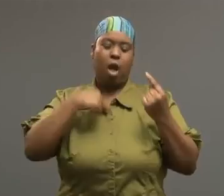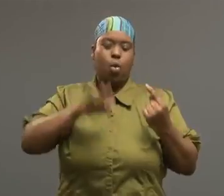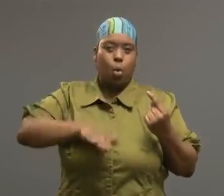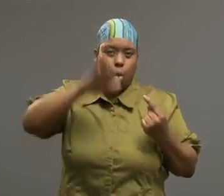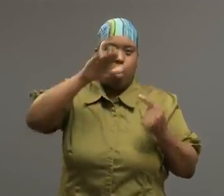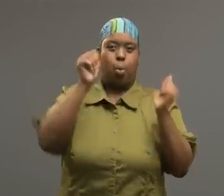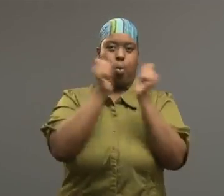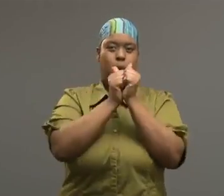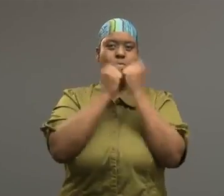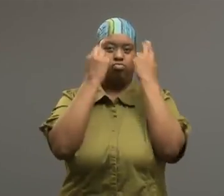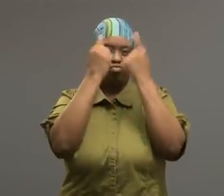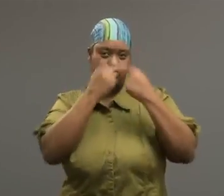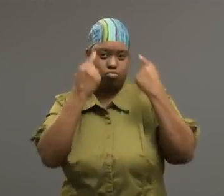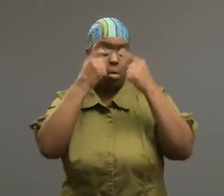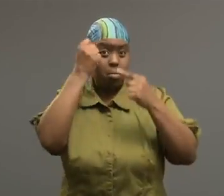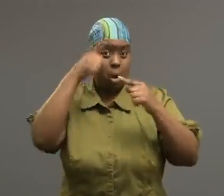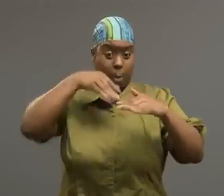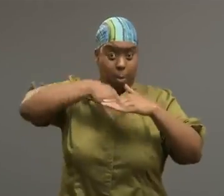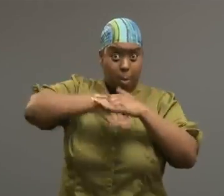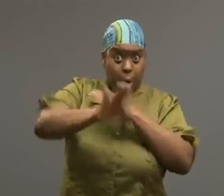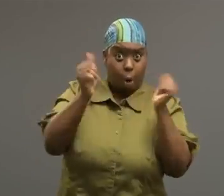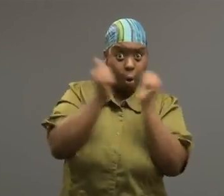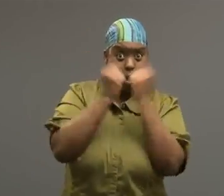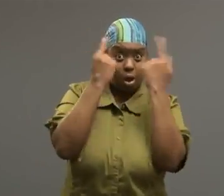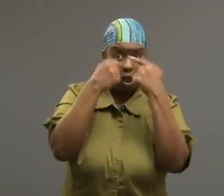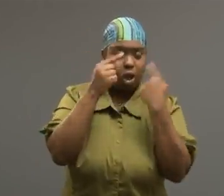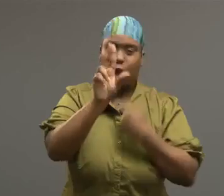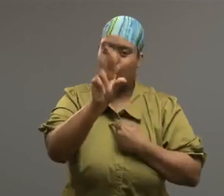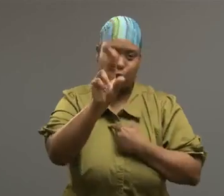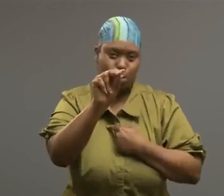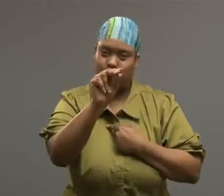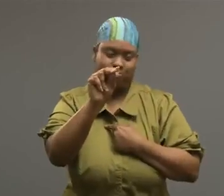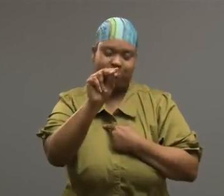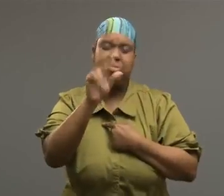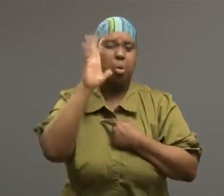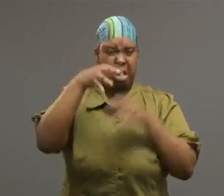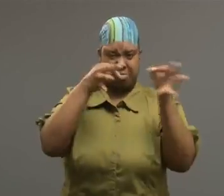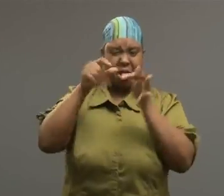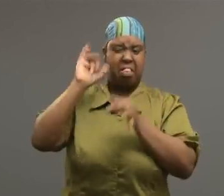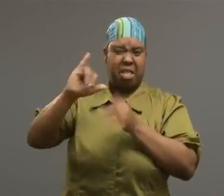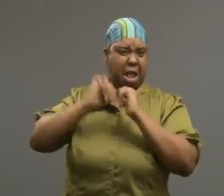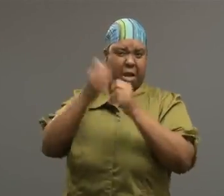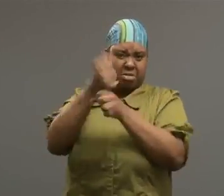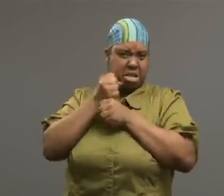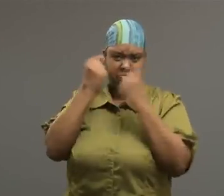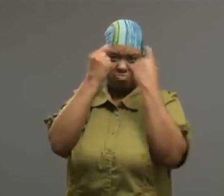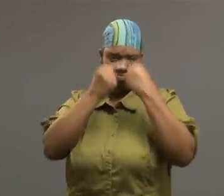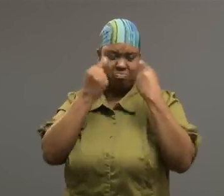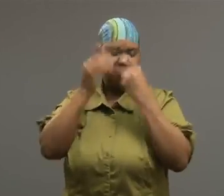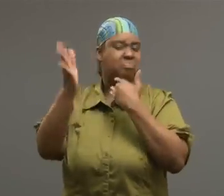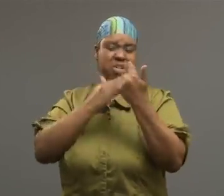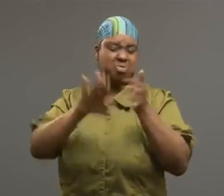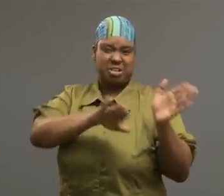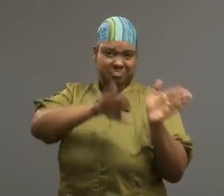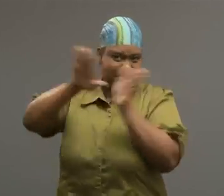I grew up with circles around my eyes. I wasn't born with them. I'll explain later how I got those, but anyway.